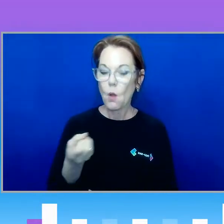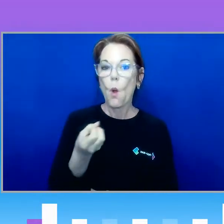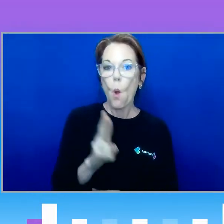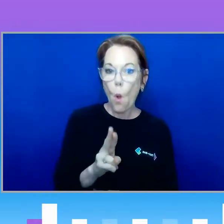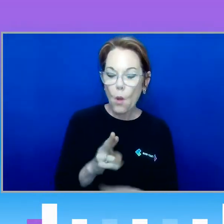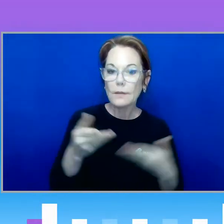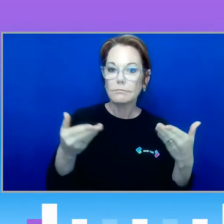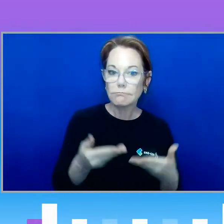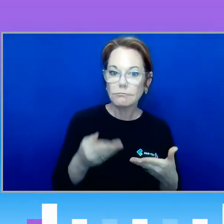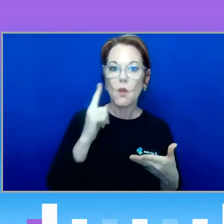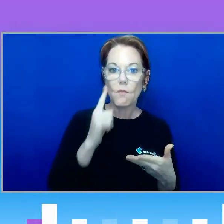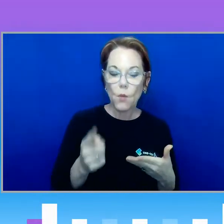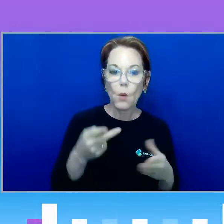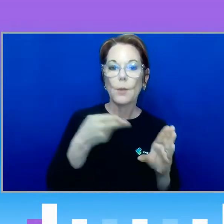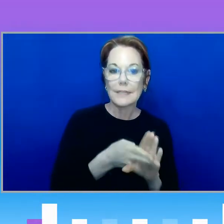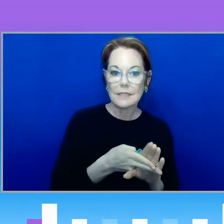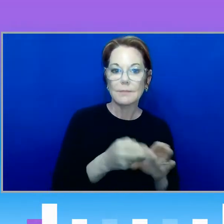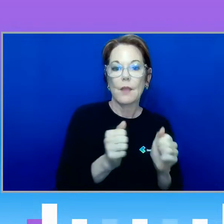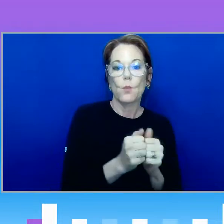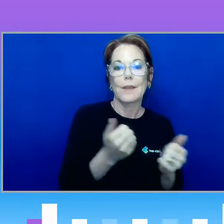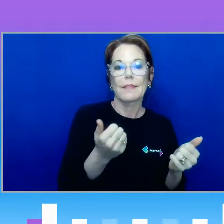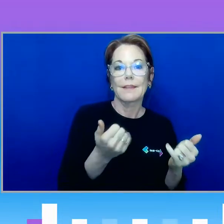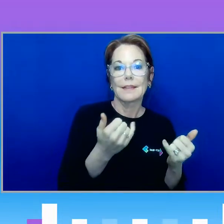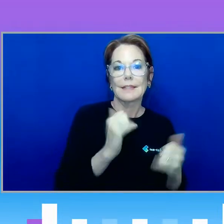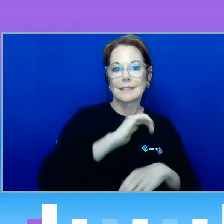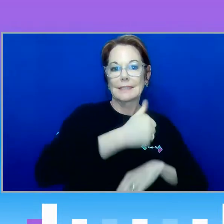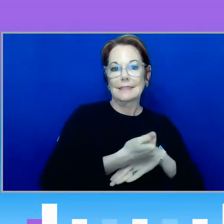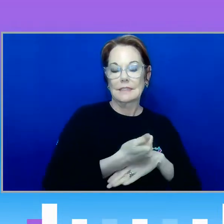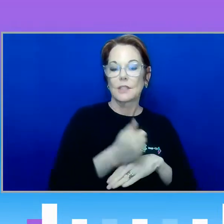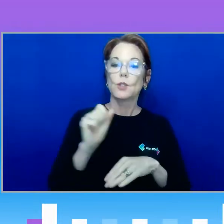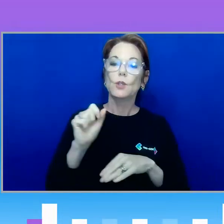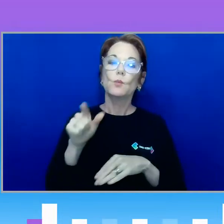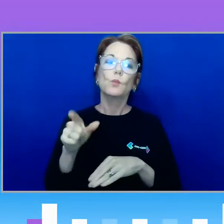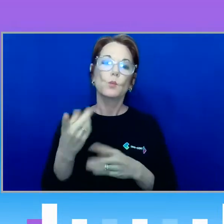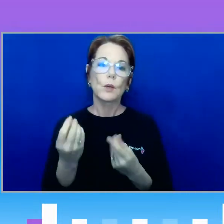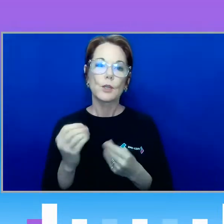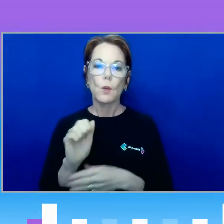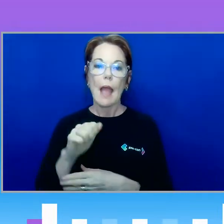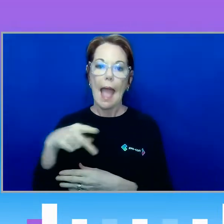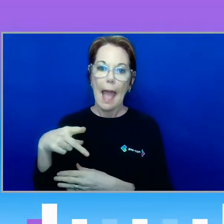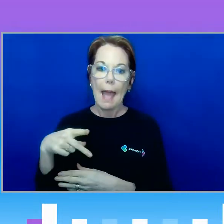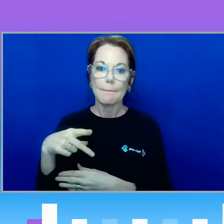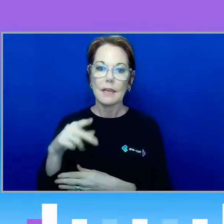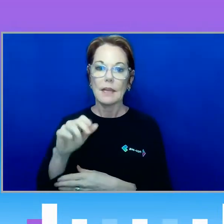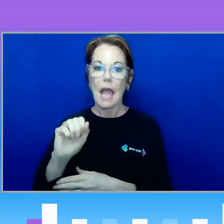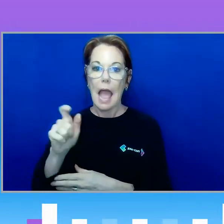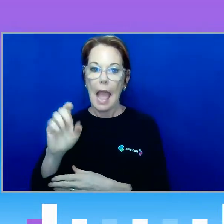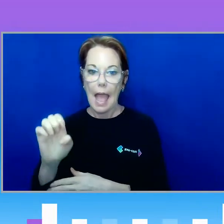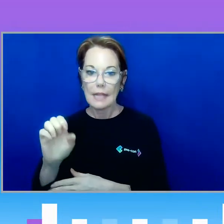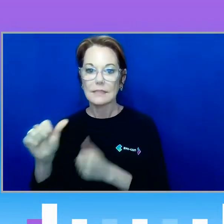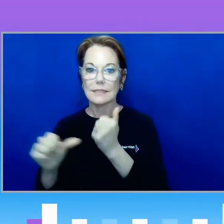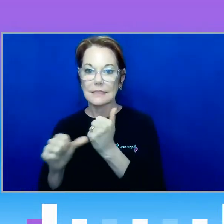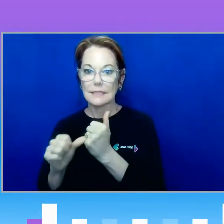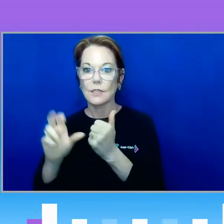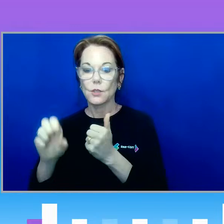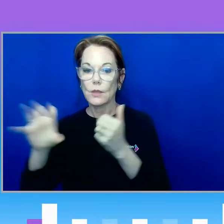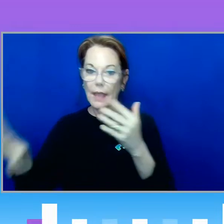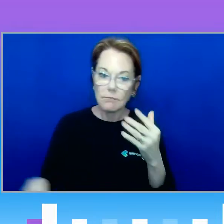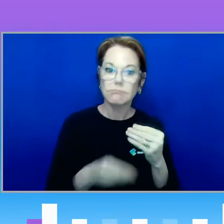as a participant in the discussion within an existing channel. So if you do like an app mention, if you do like an